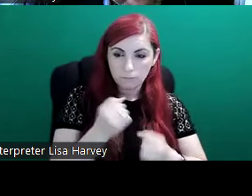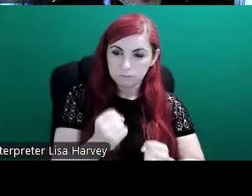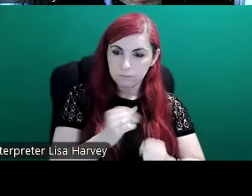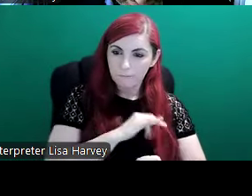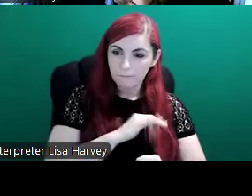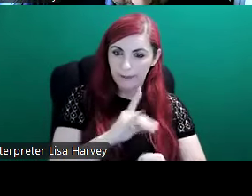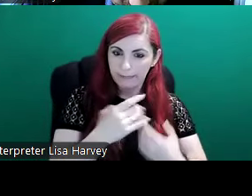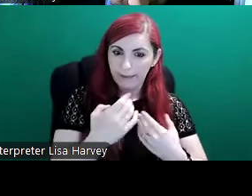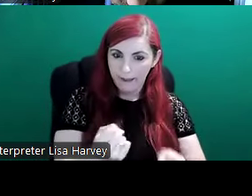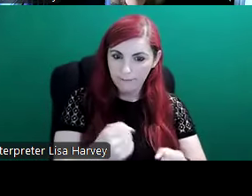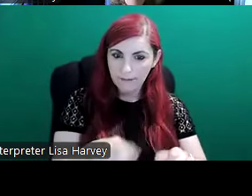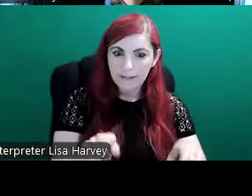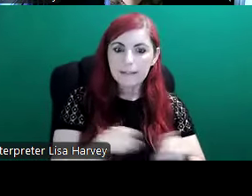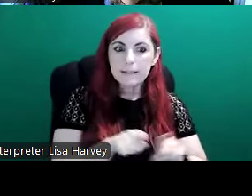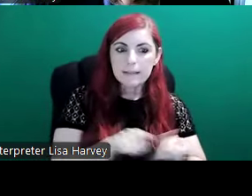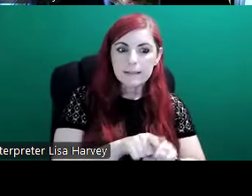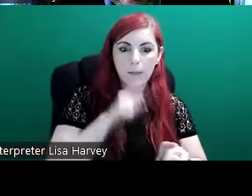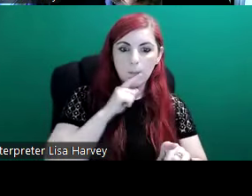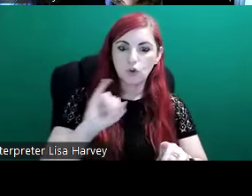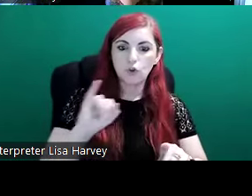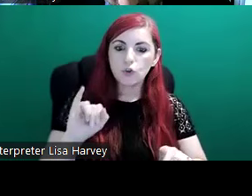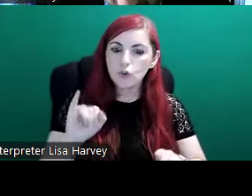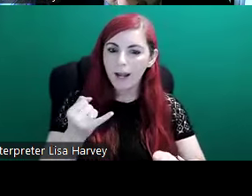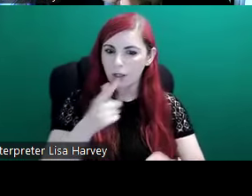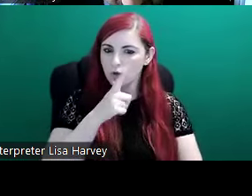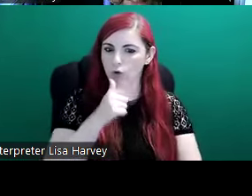declared her modernist credentials in Dublin several years earlier with a painting